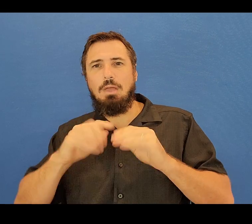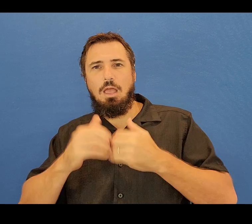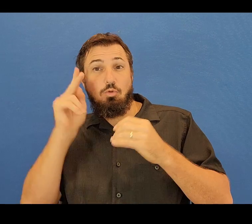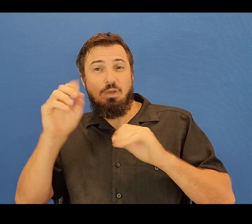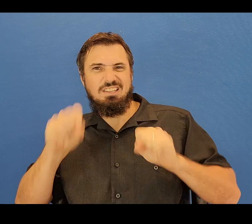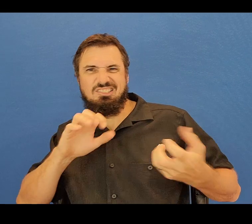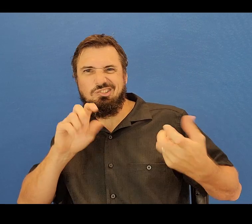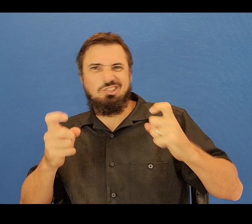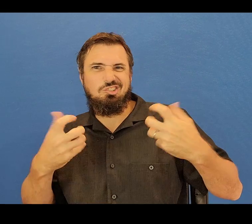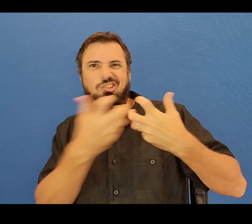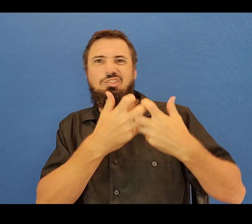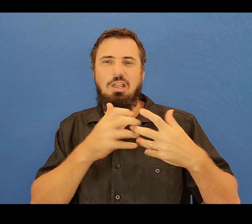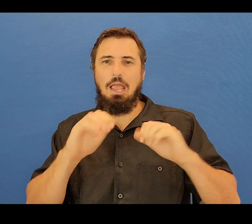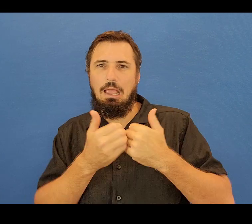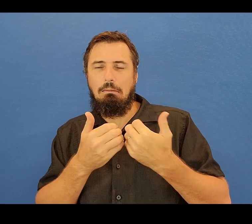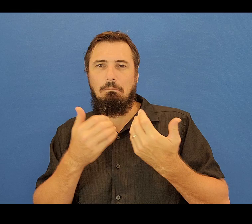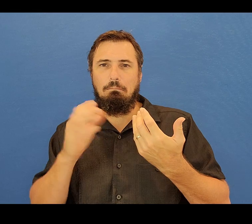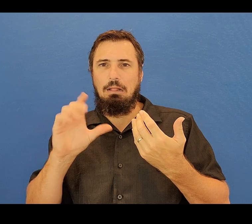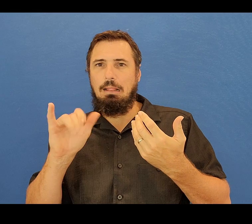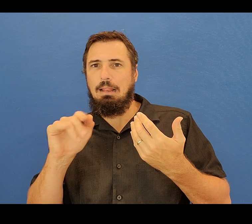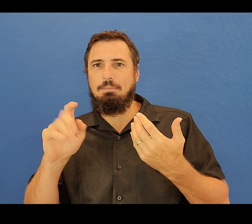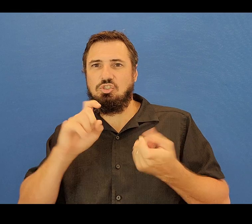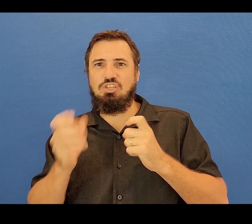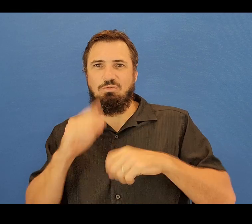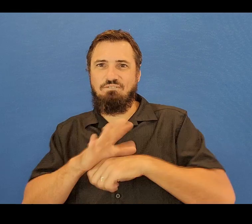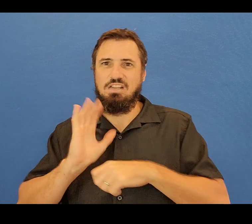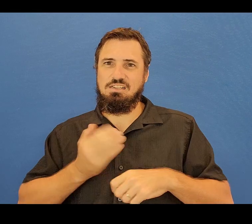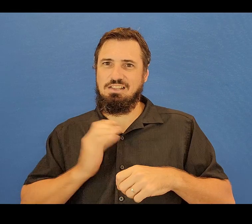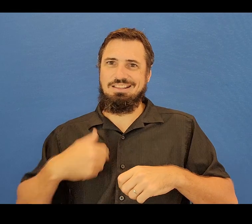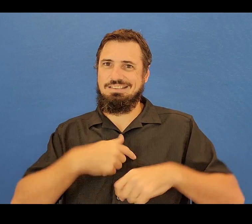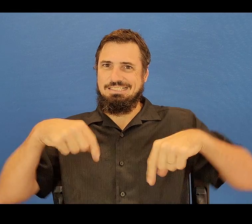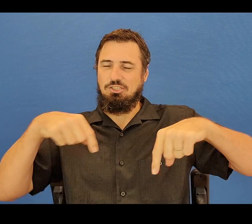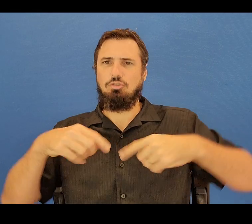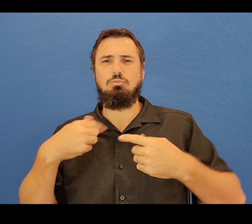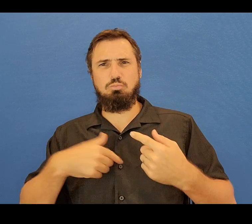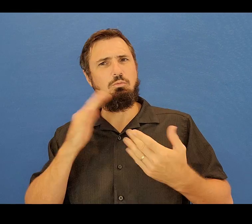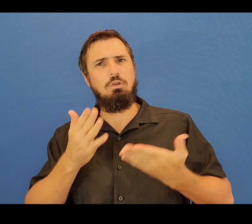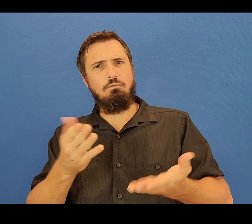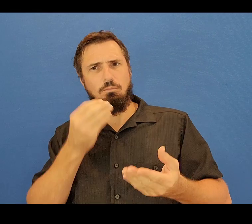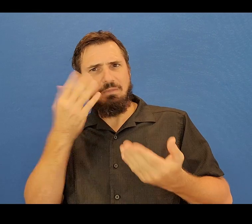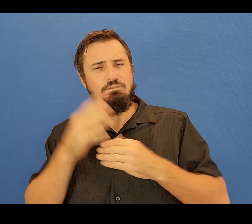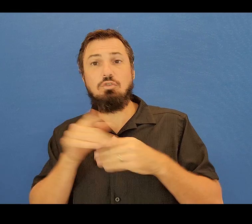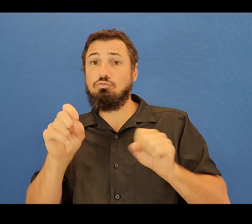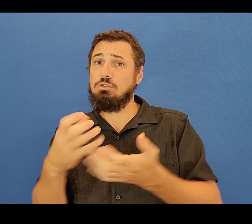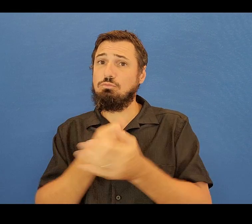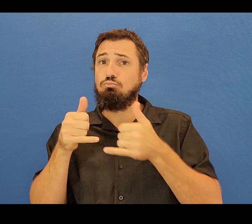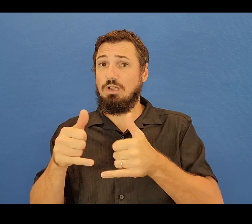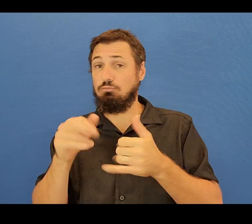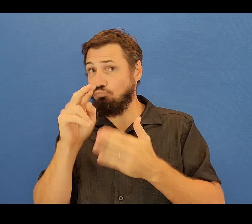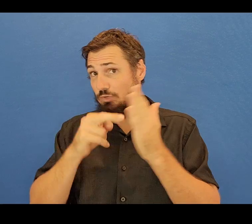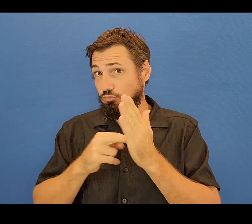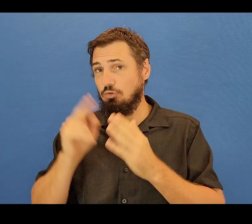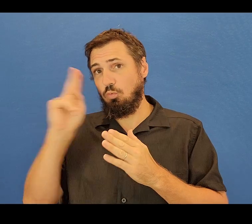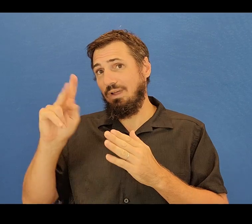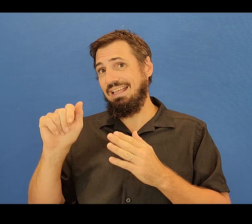change. Breakfast will be served, and there will be opportunities to win prizes. To register, visit Kauaiadaptation.com